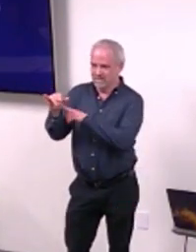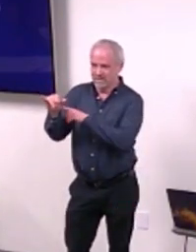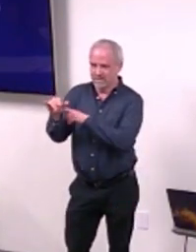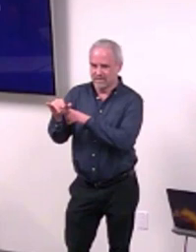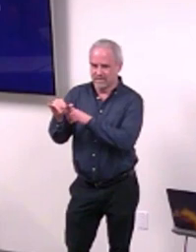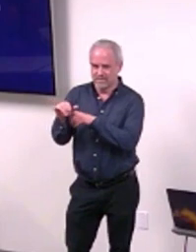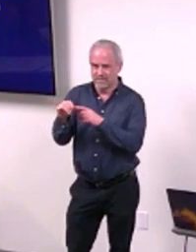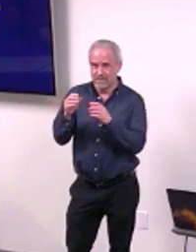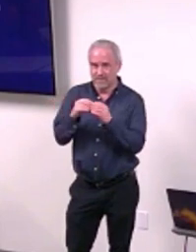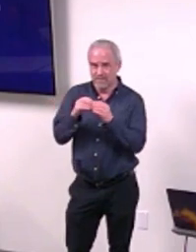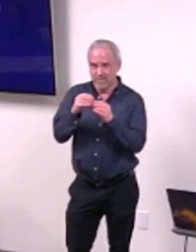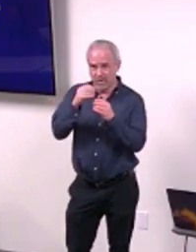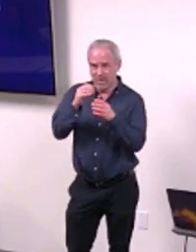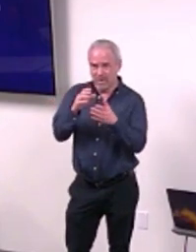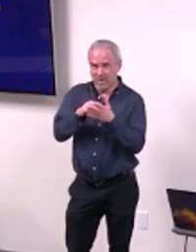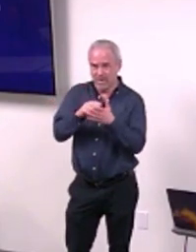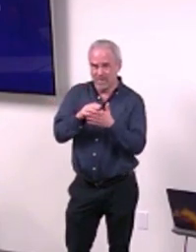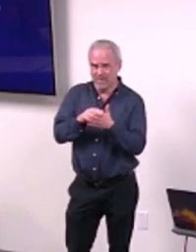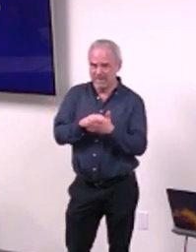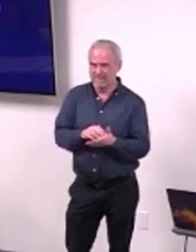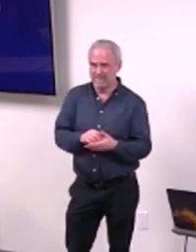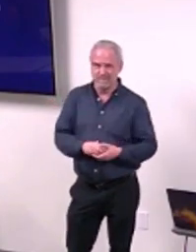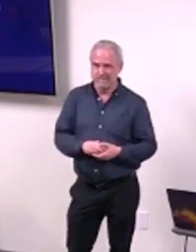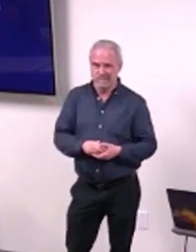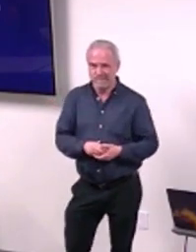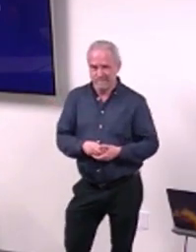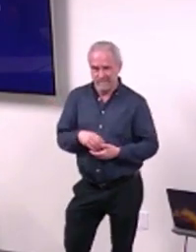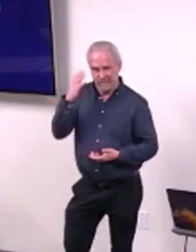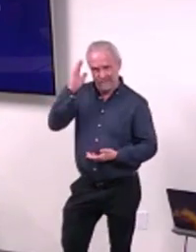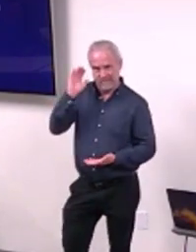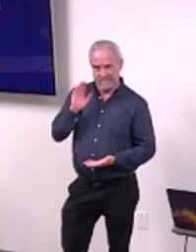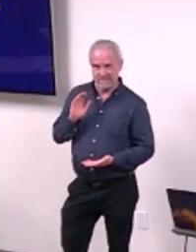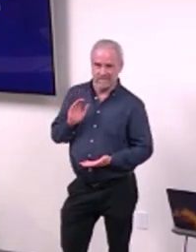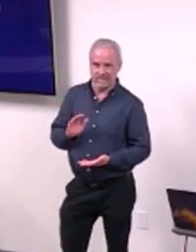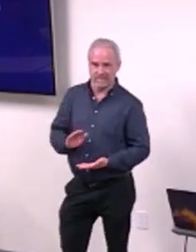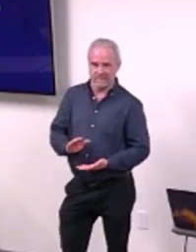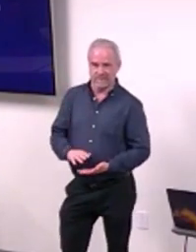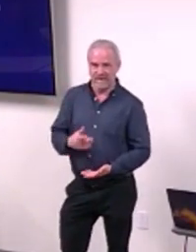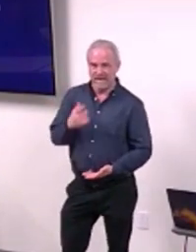And I don't think anyone can be, especially in the U.S. context.